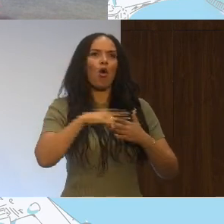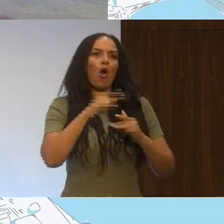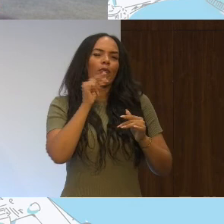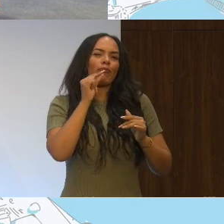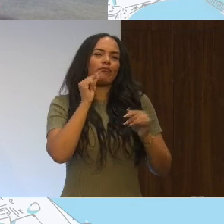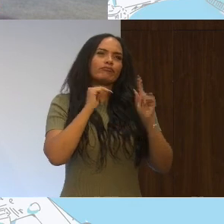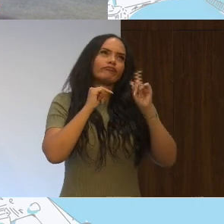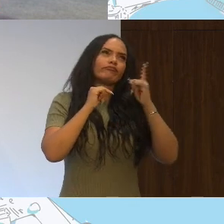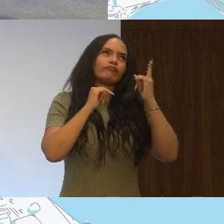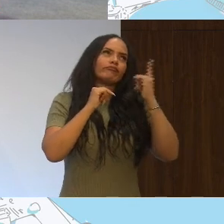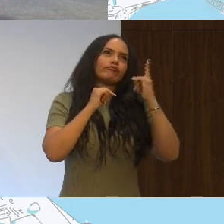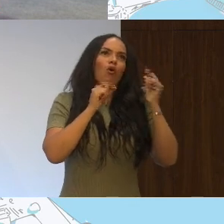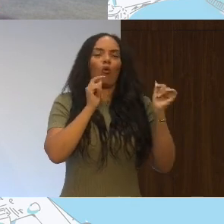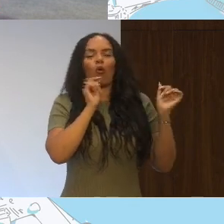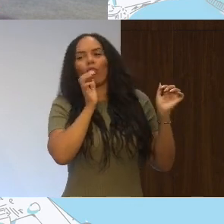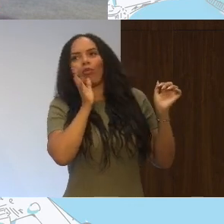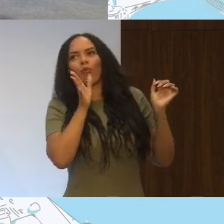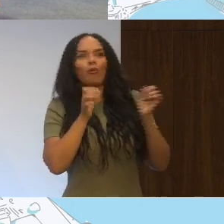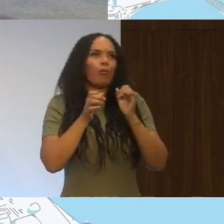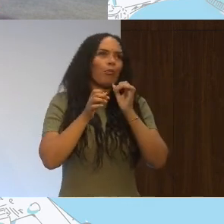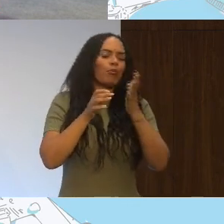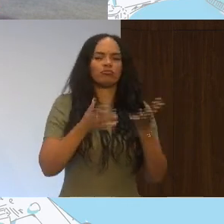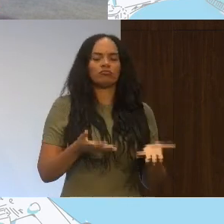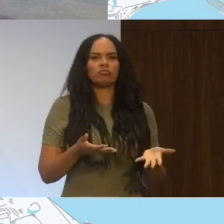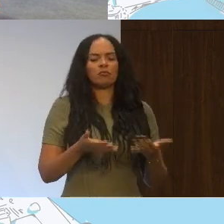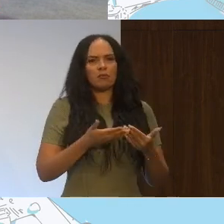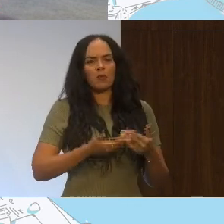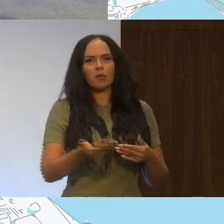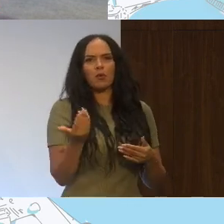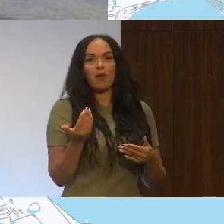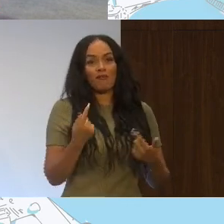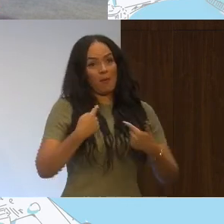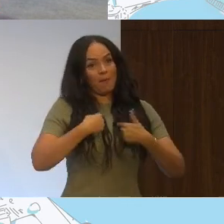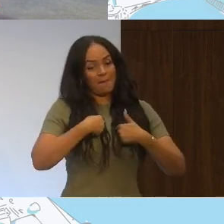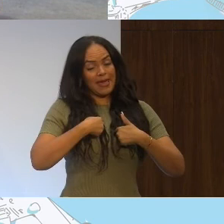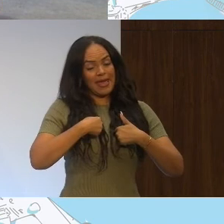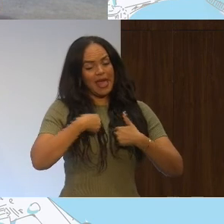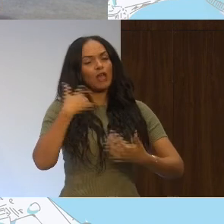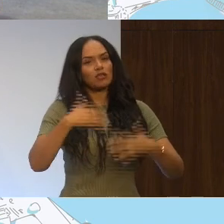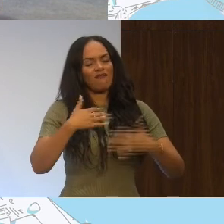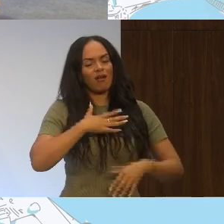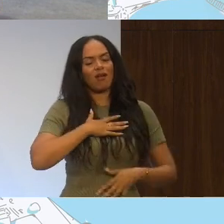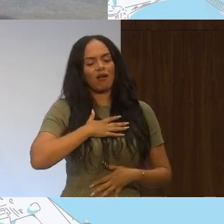We don't just throw up here and there. Okay. So for me as a sufferer, I just feel like I'm